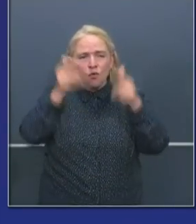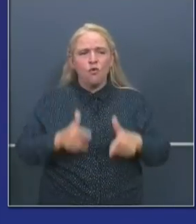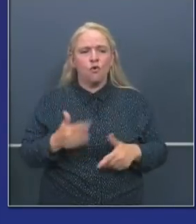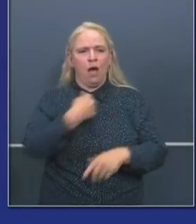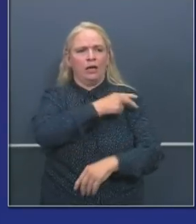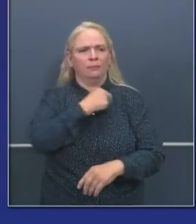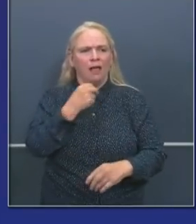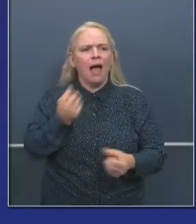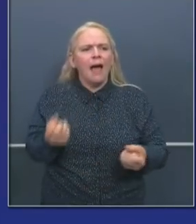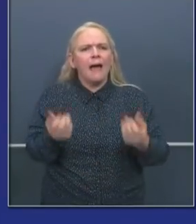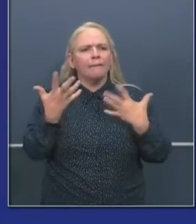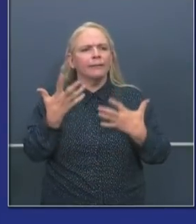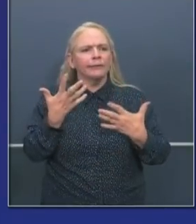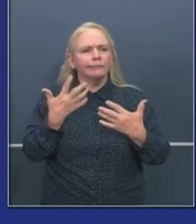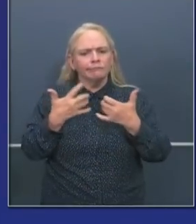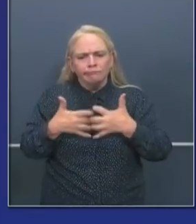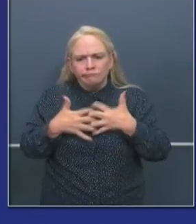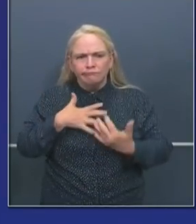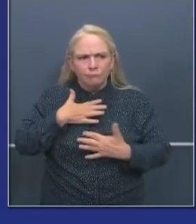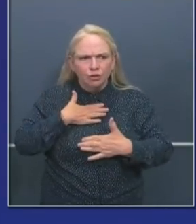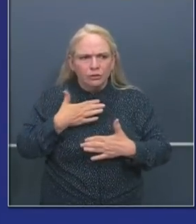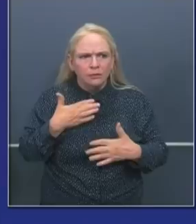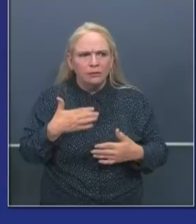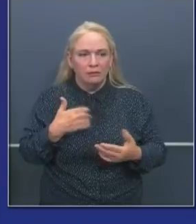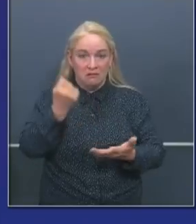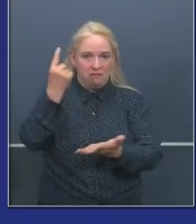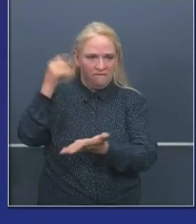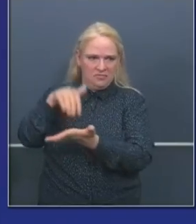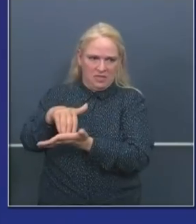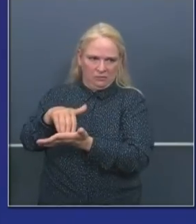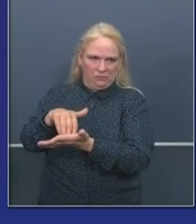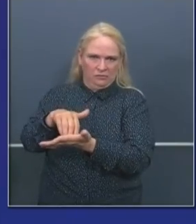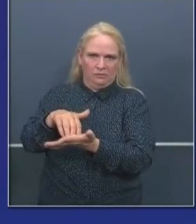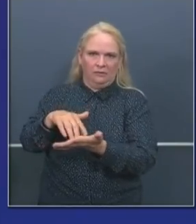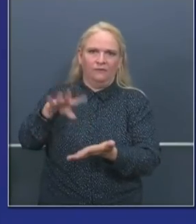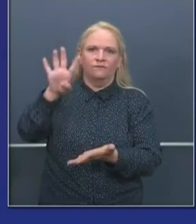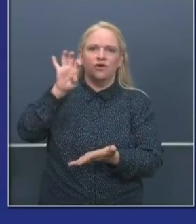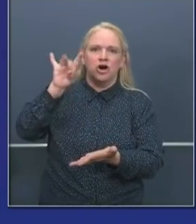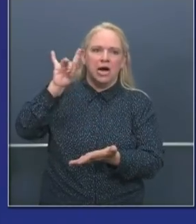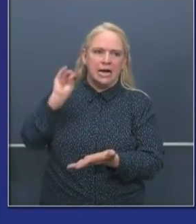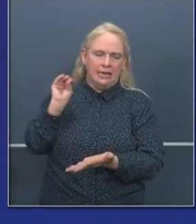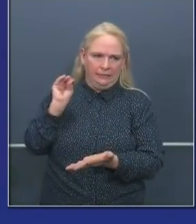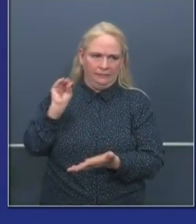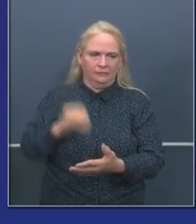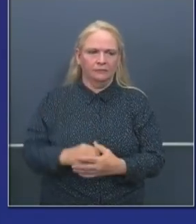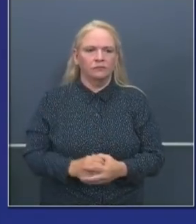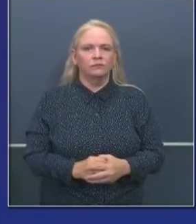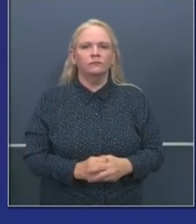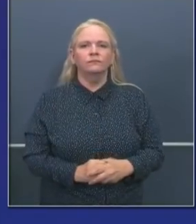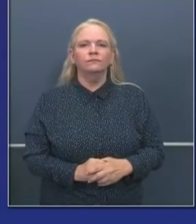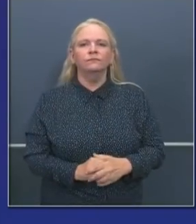BUT THIS IN THE AGGREGATE REPRESENTS OUR TOTAL CAPACITY INCLUDING THE TOTAL NUMBER OF